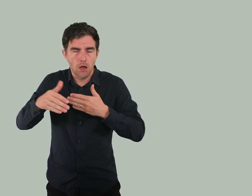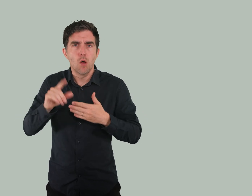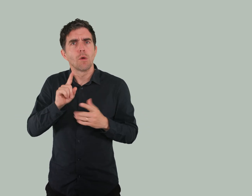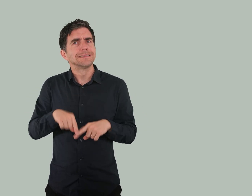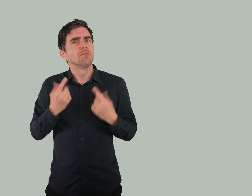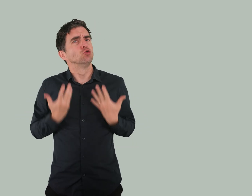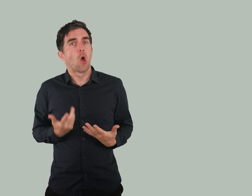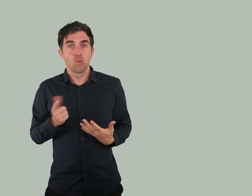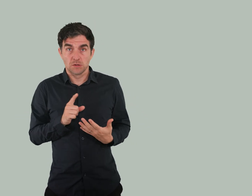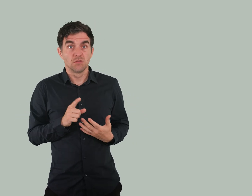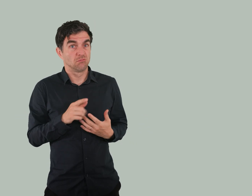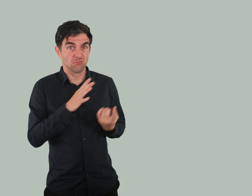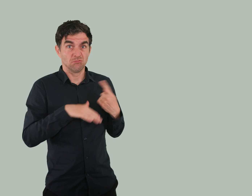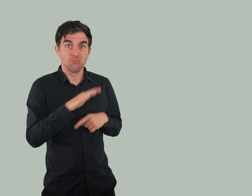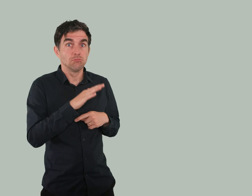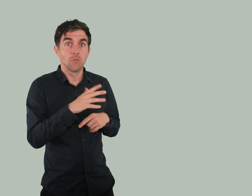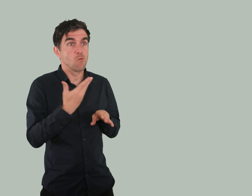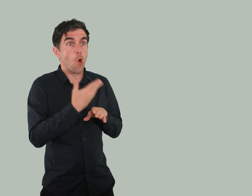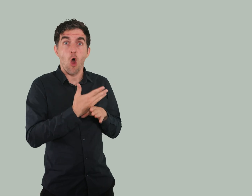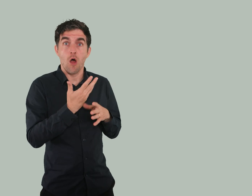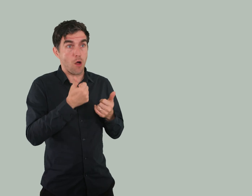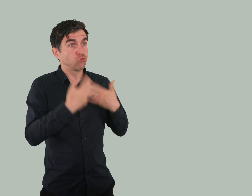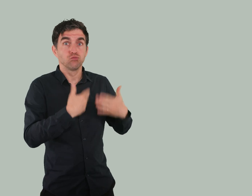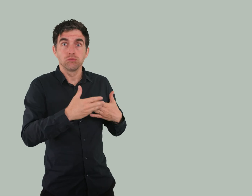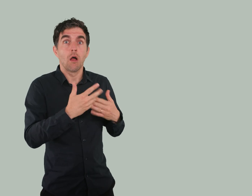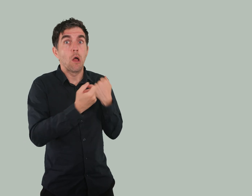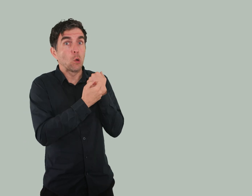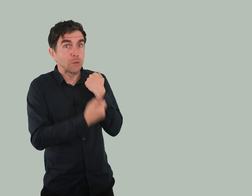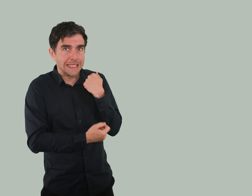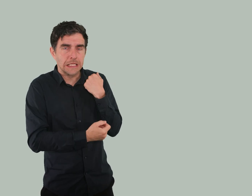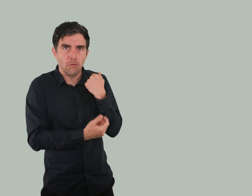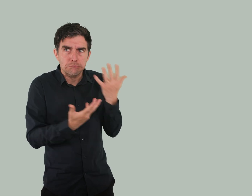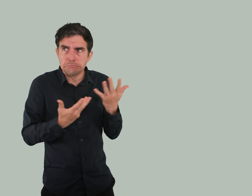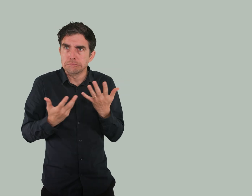What is different now is that the labour market has weakened again